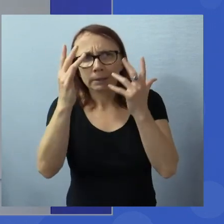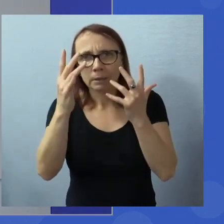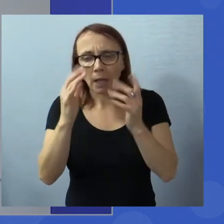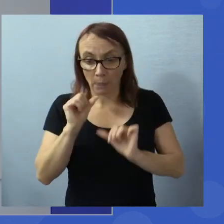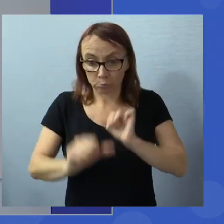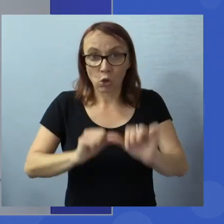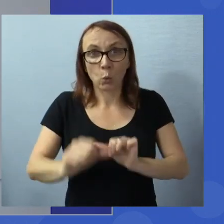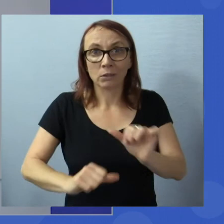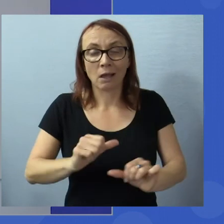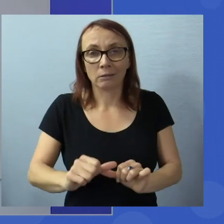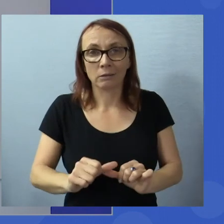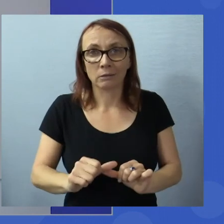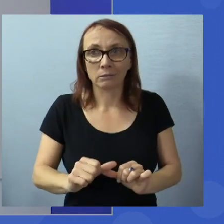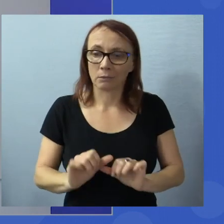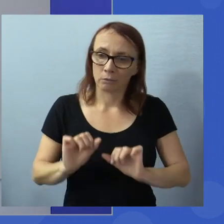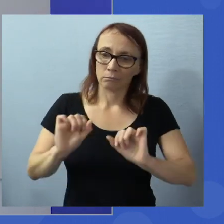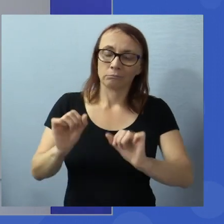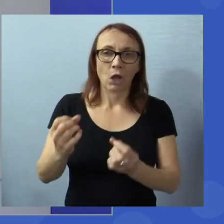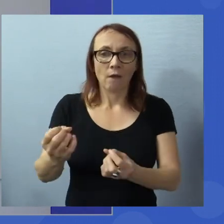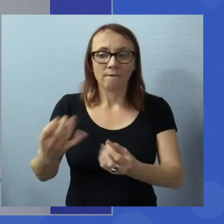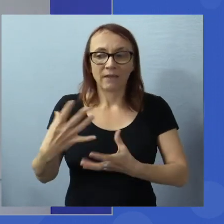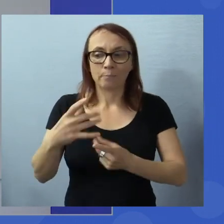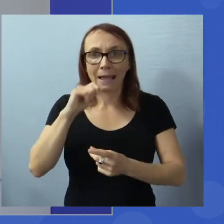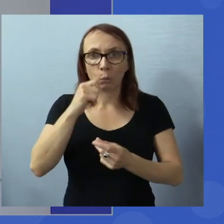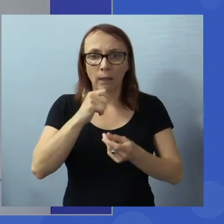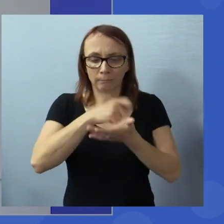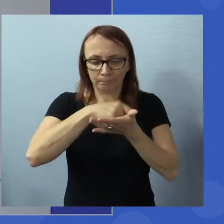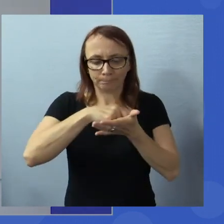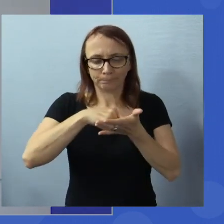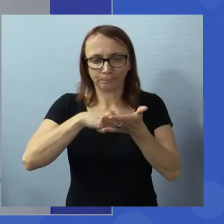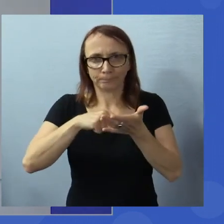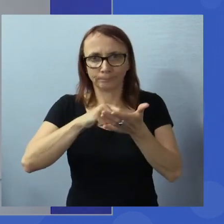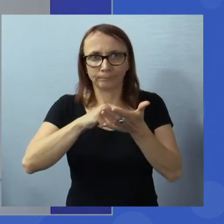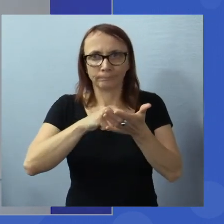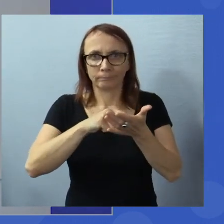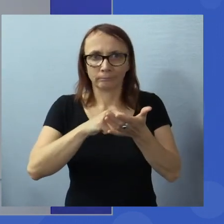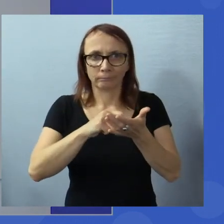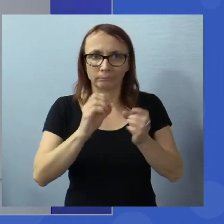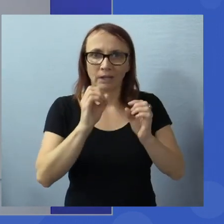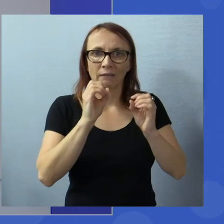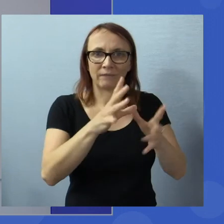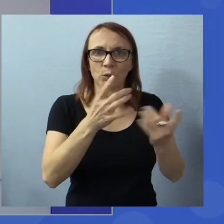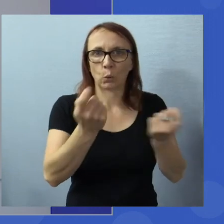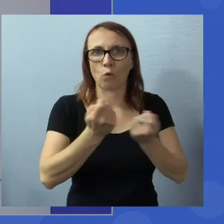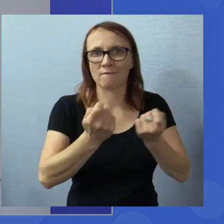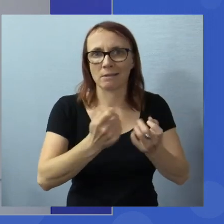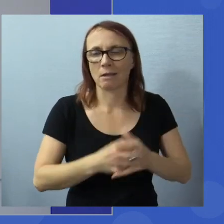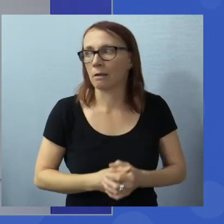the feedback that you give at your tables it will be captured and it absolutely will be fed to the convener and the secretary at the design team and